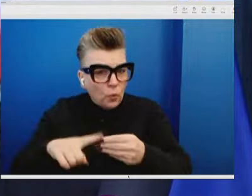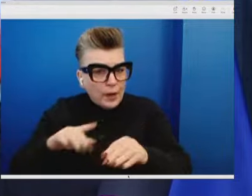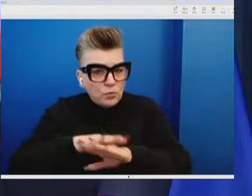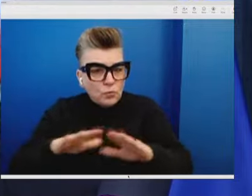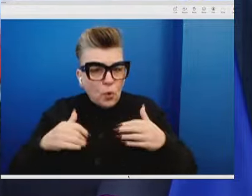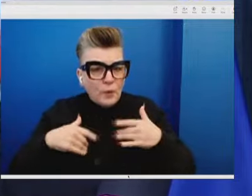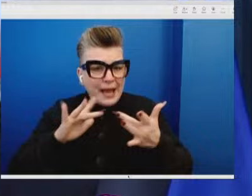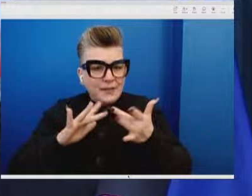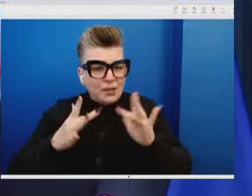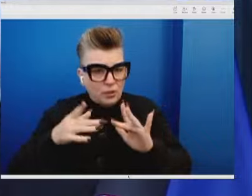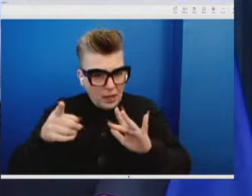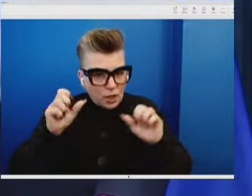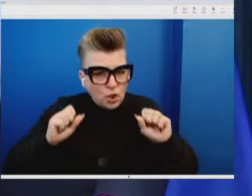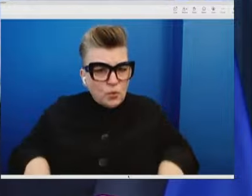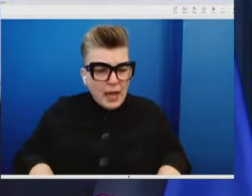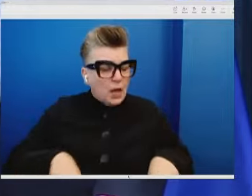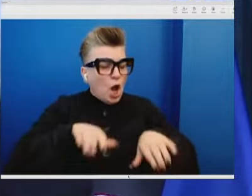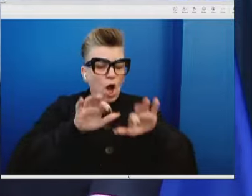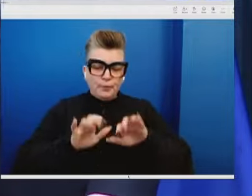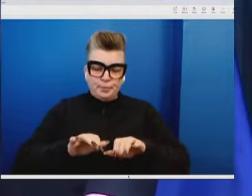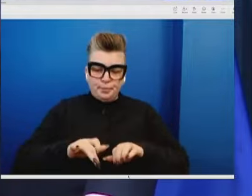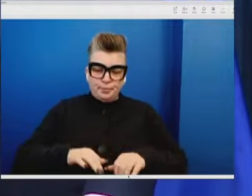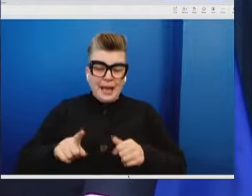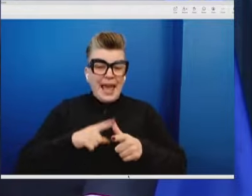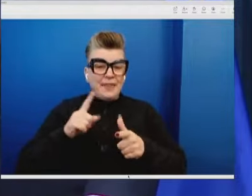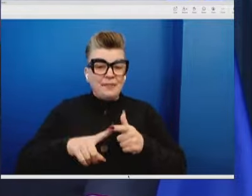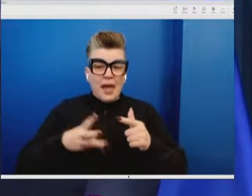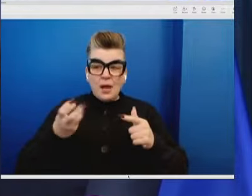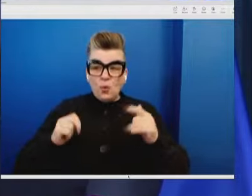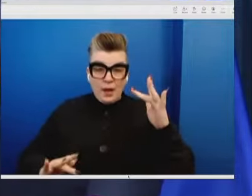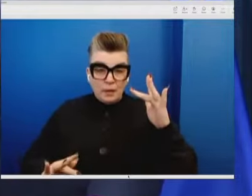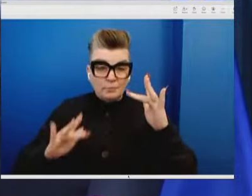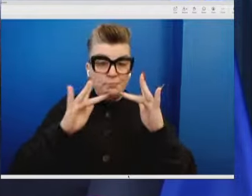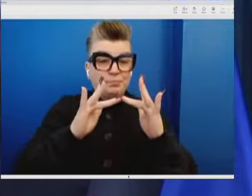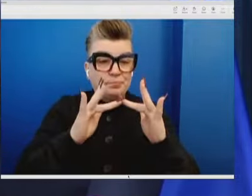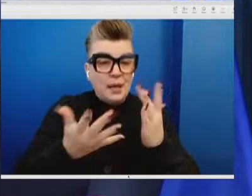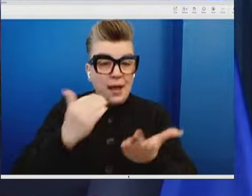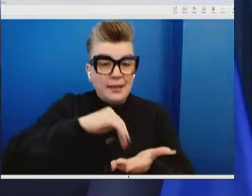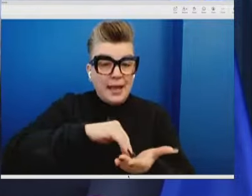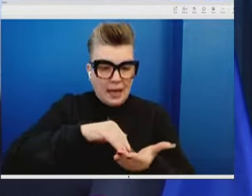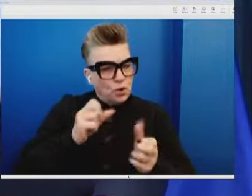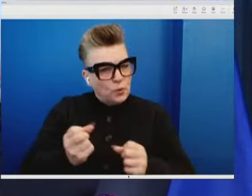submits for you, right? So these are differences between years ago than where we are today.